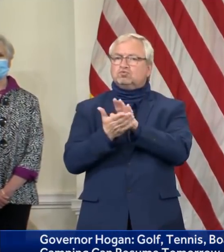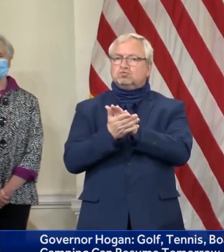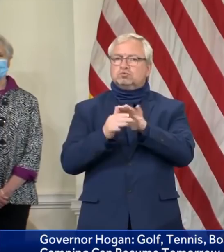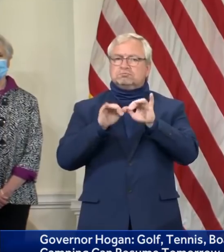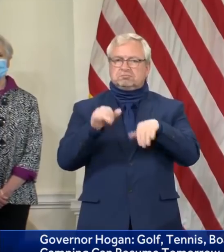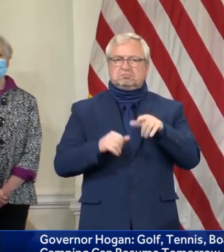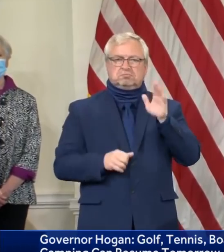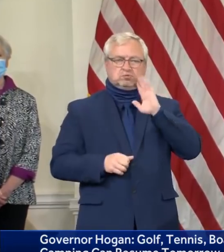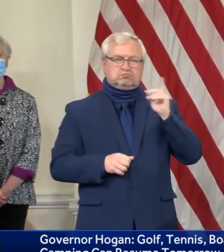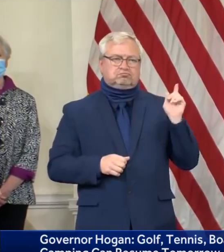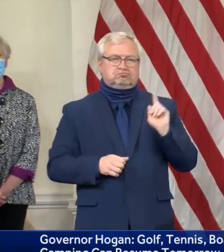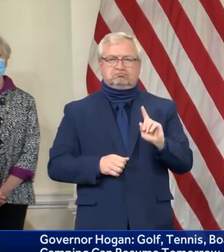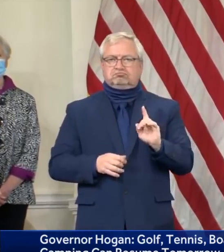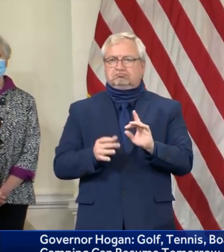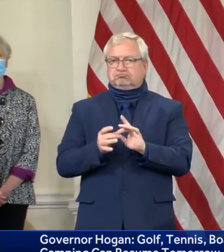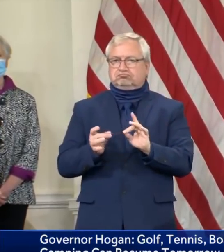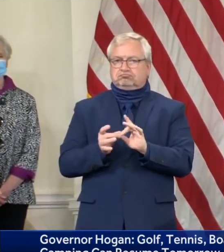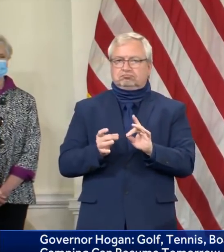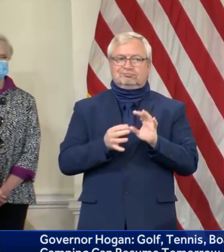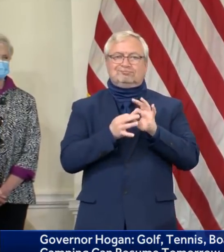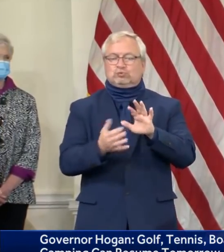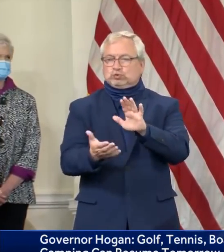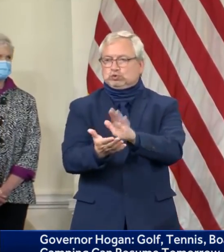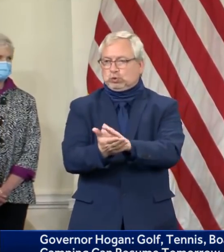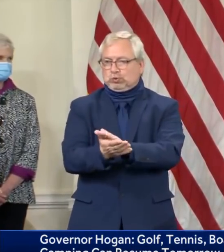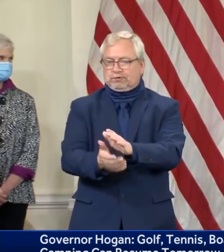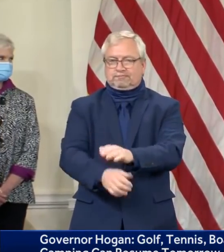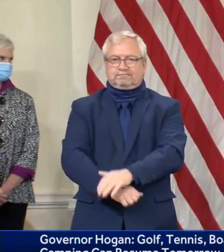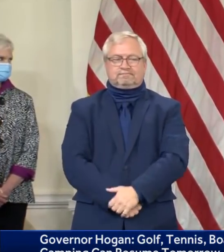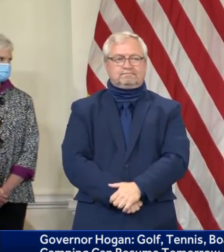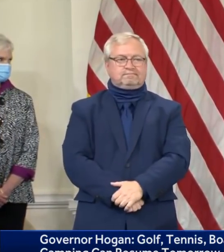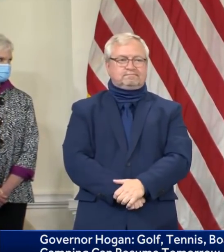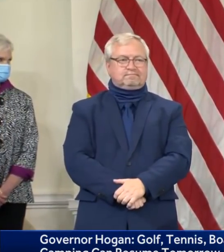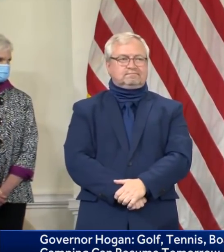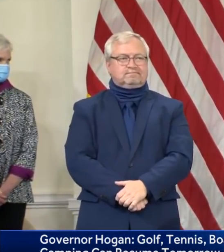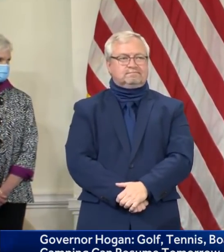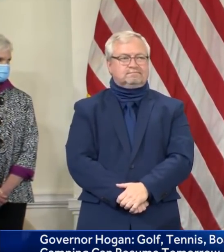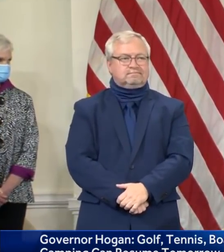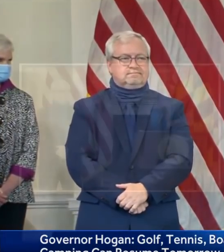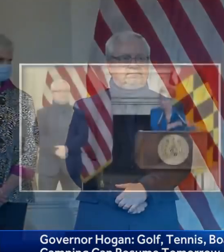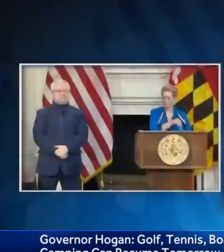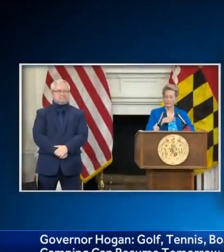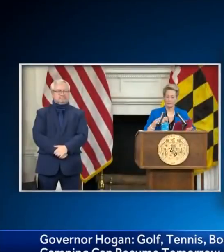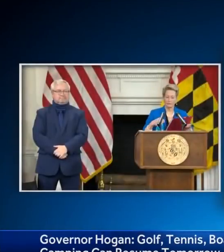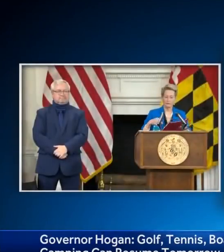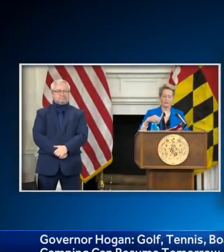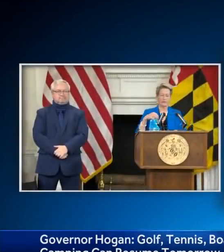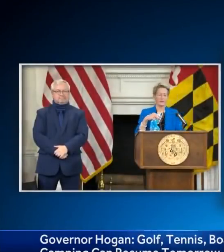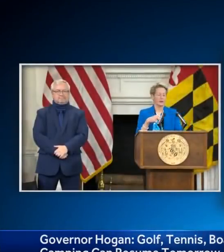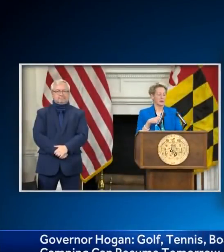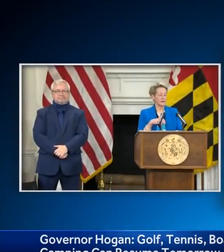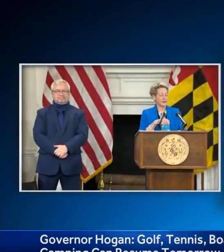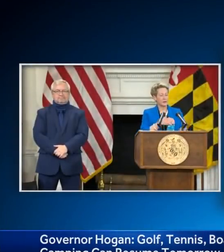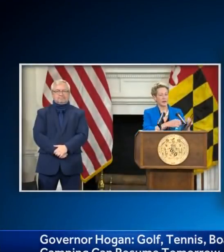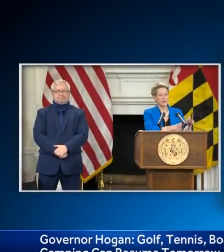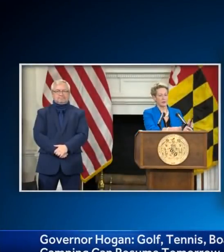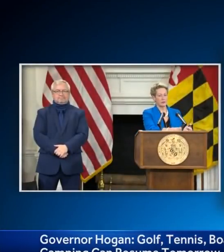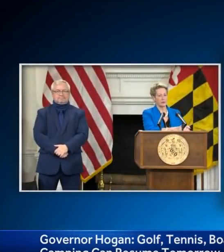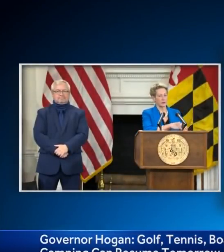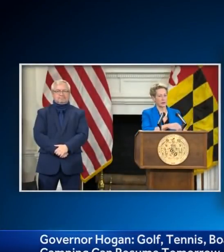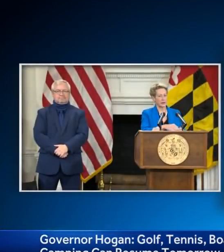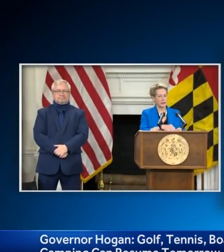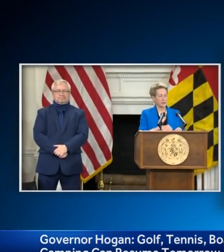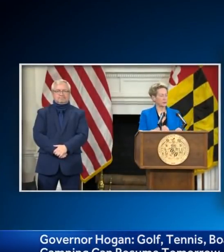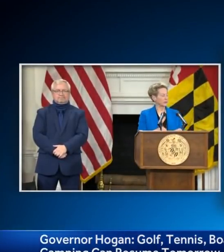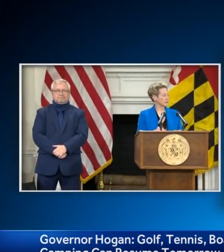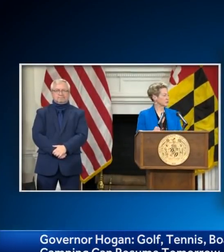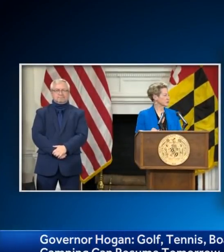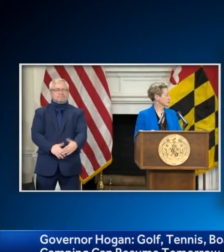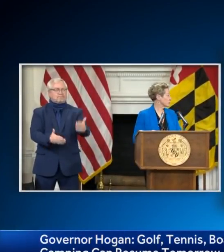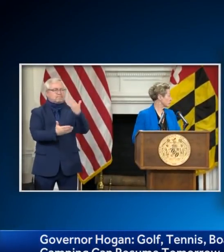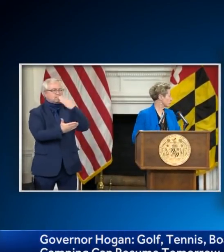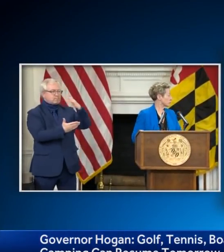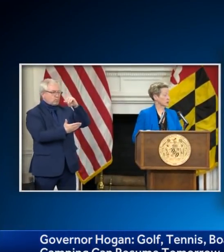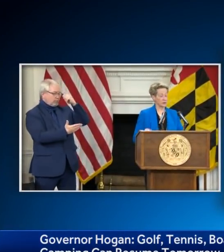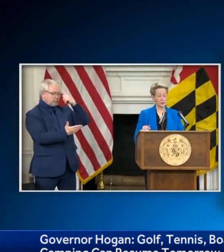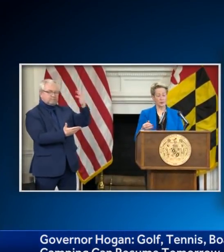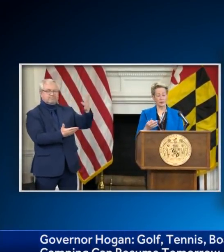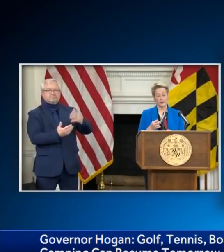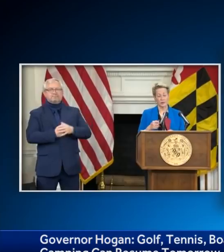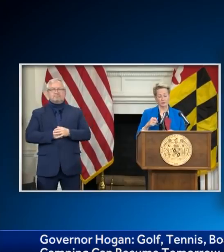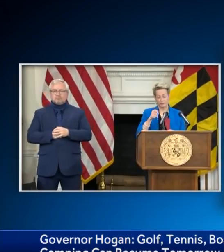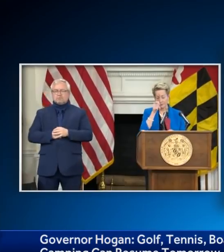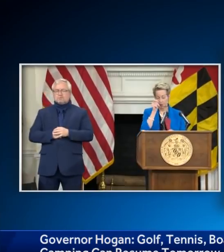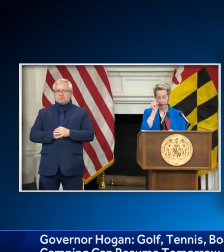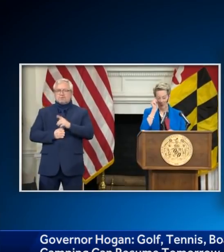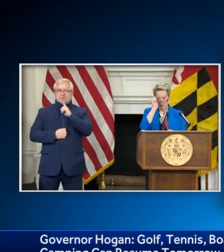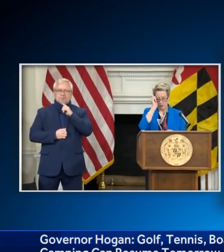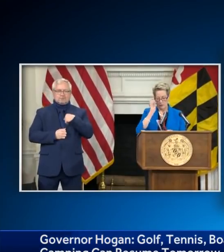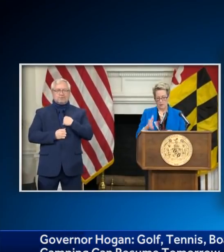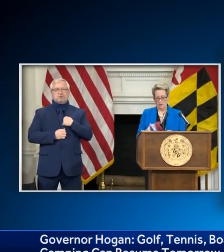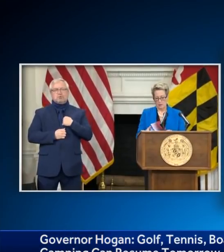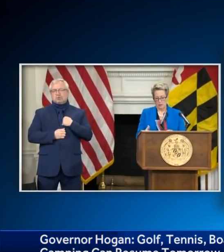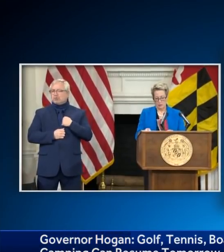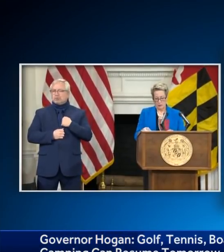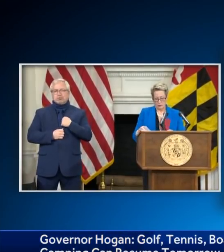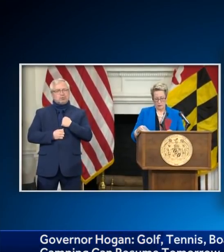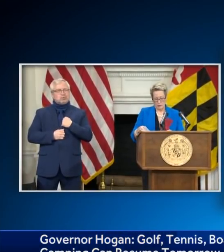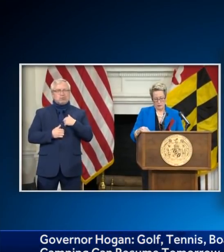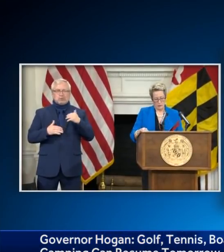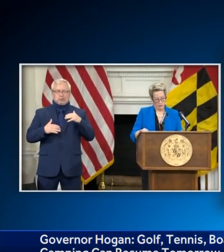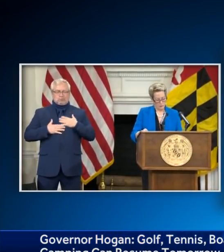NOW WE WILL HEAR FROM DR. KAREN, STATE SUPERINTENDENT OF OUR SCHOOL SYSTEM AND WE WILL HAVE SOME ANNOUNCEMENTS REGARDING STATEWIDE SCHOOLS.